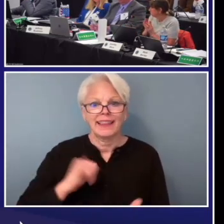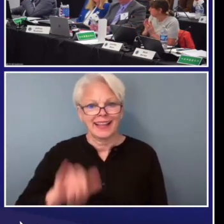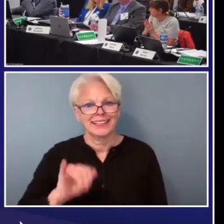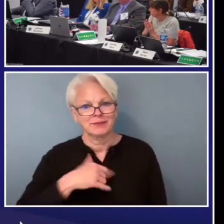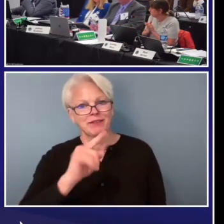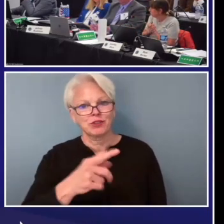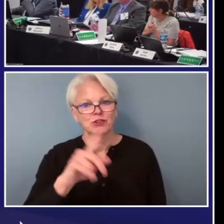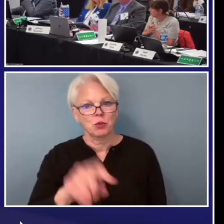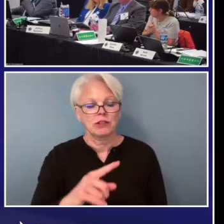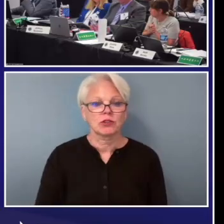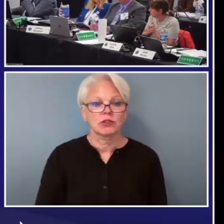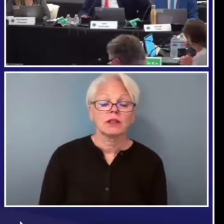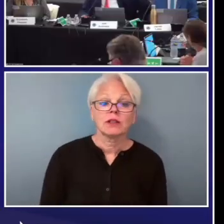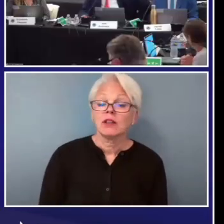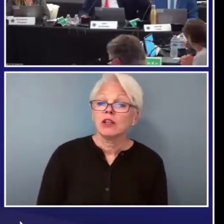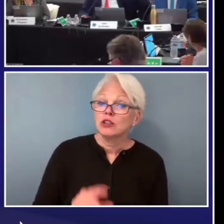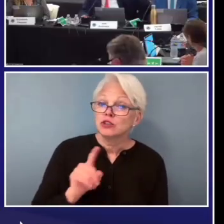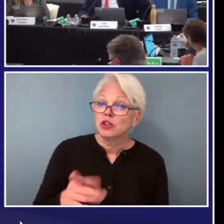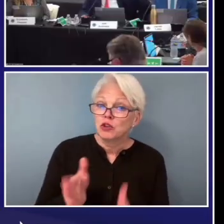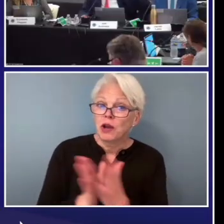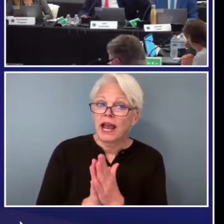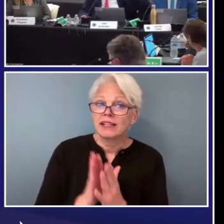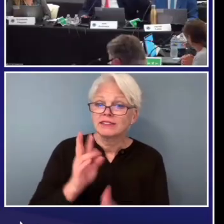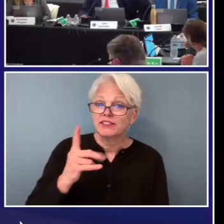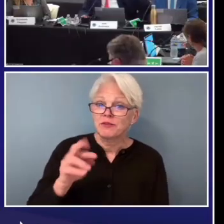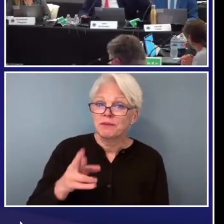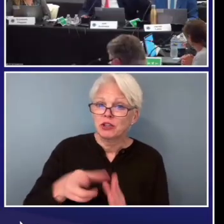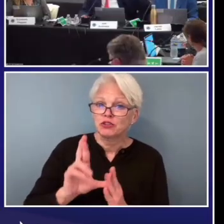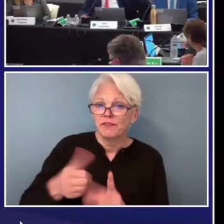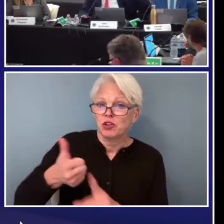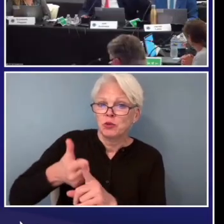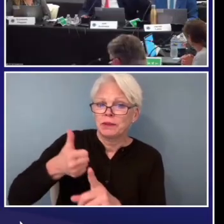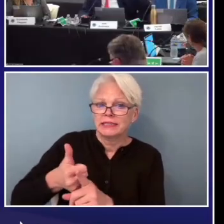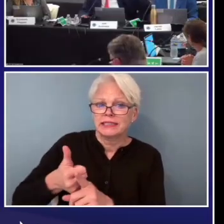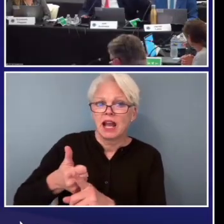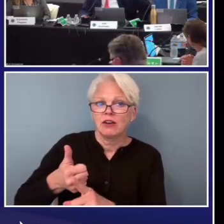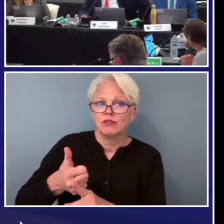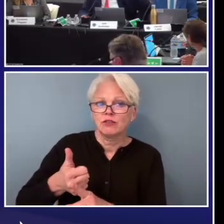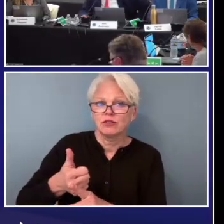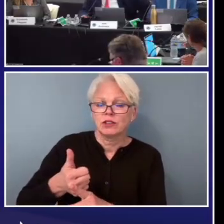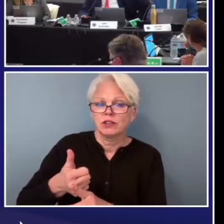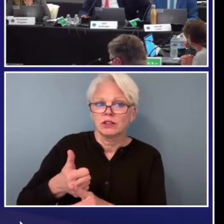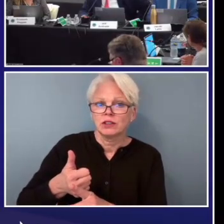So, so the question is, was peer review in and of itself, um, would run afoul of antitrust?